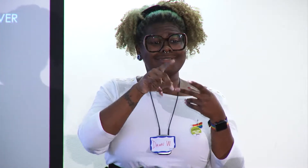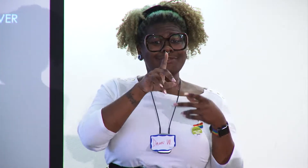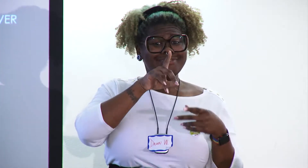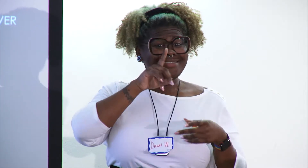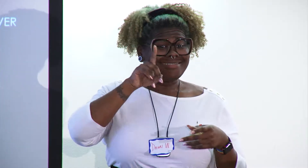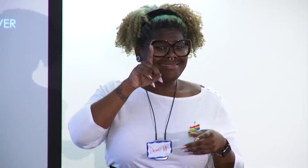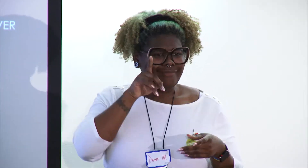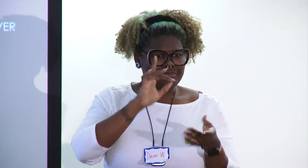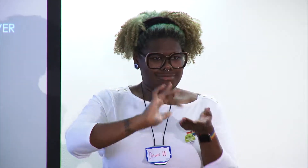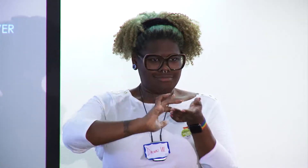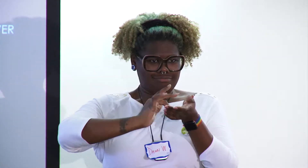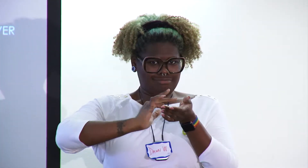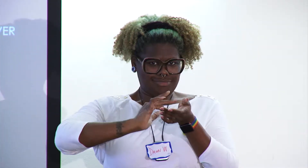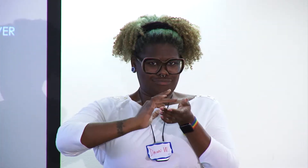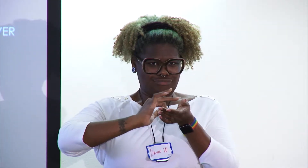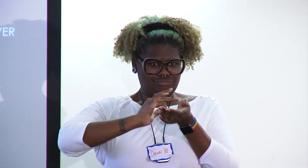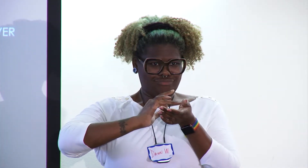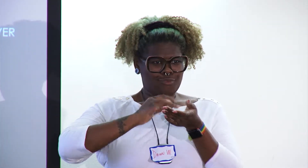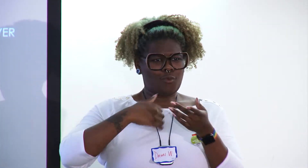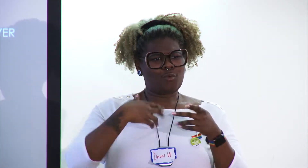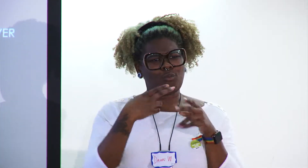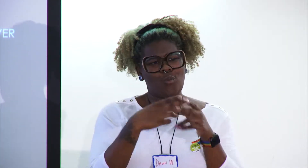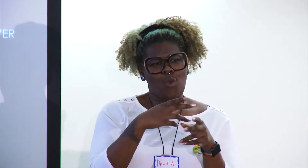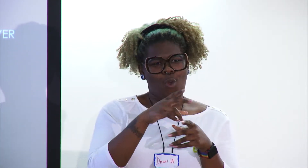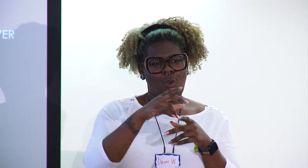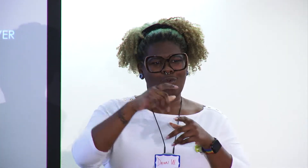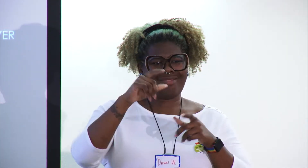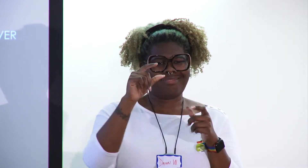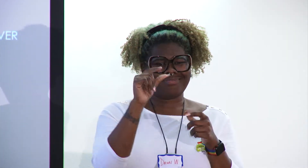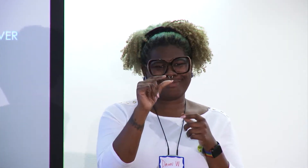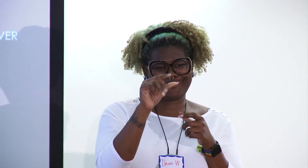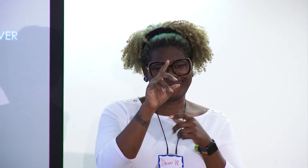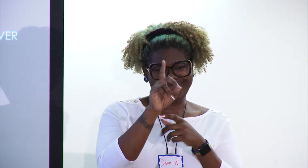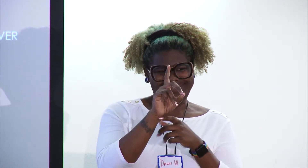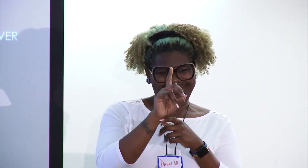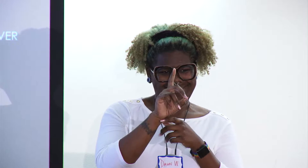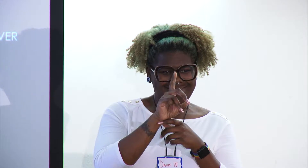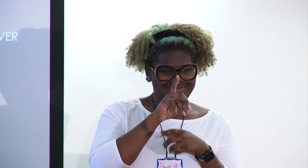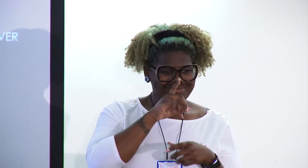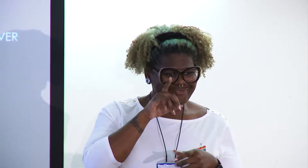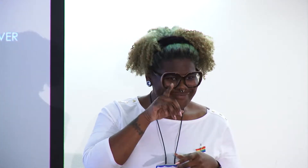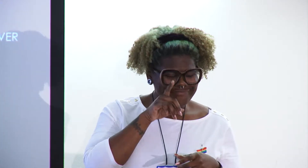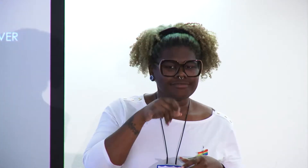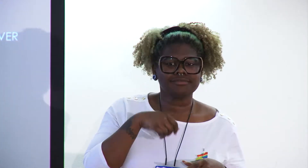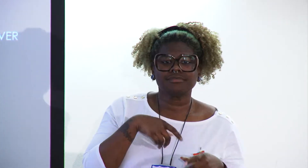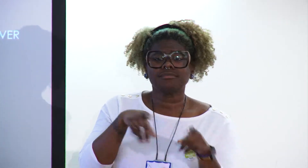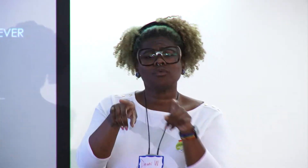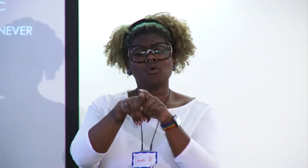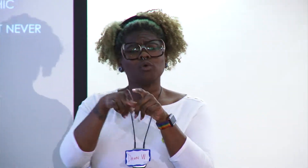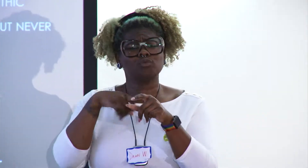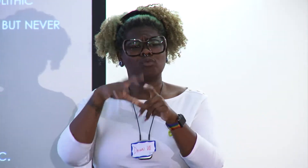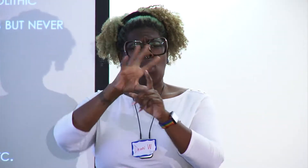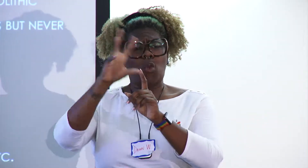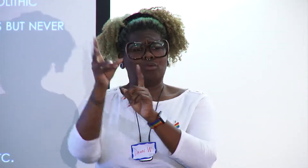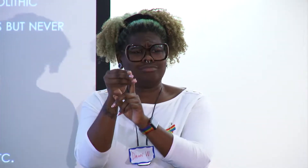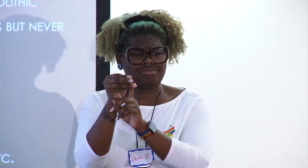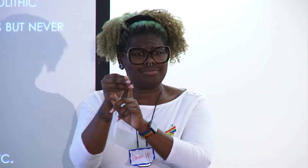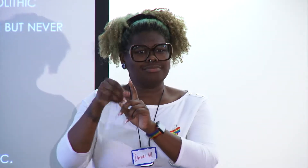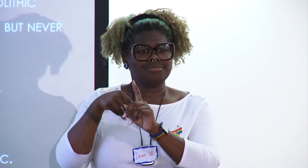So there are different aspects of deafness as well. So if one is talking about one's ability to hear,